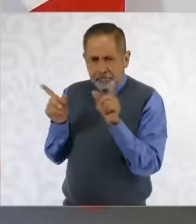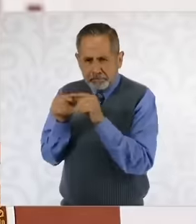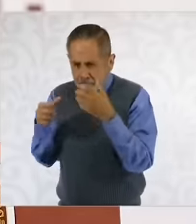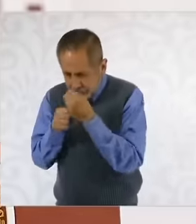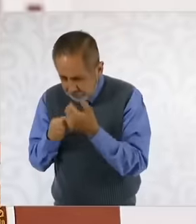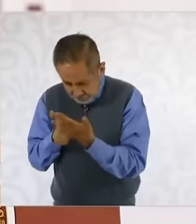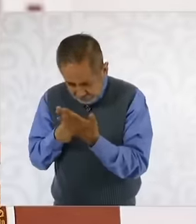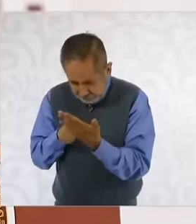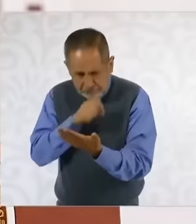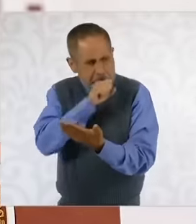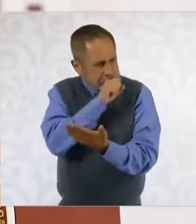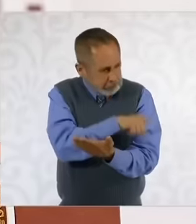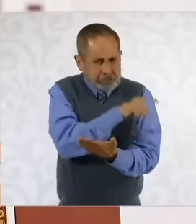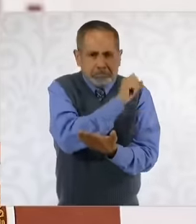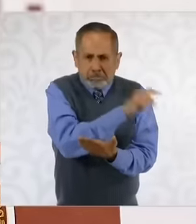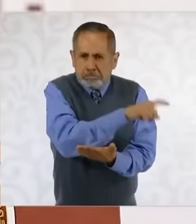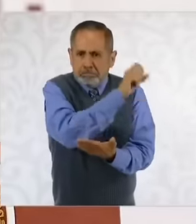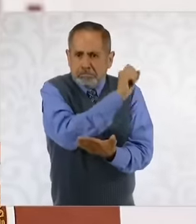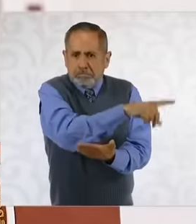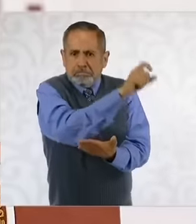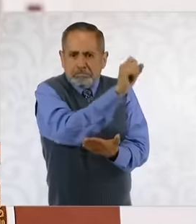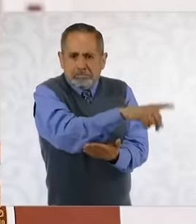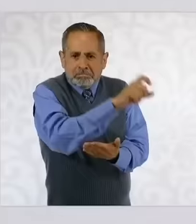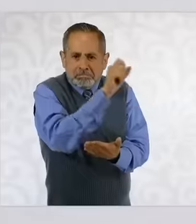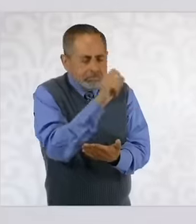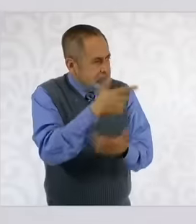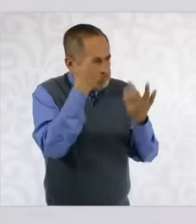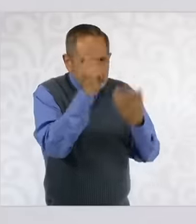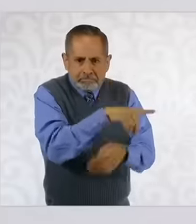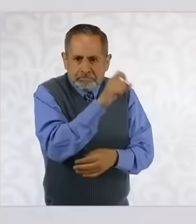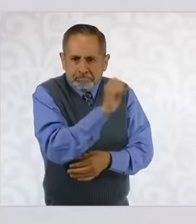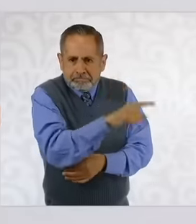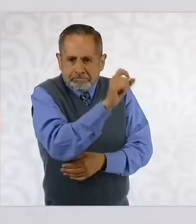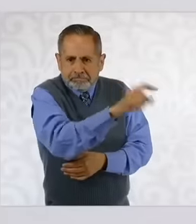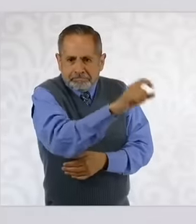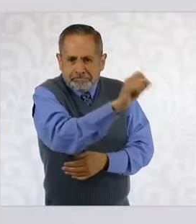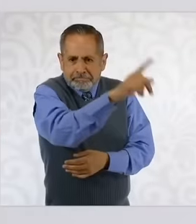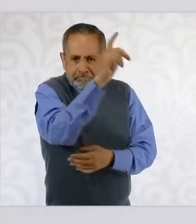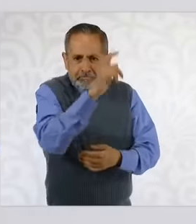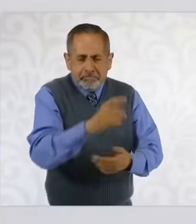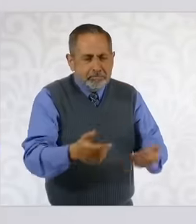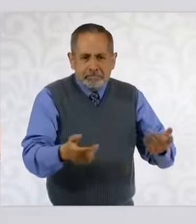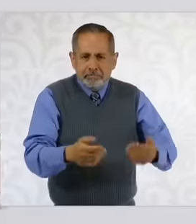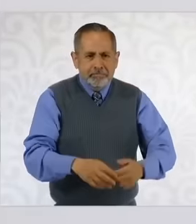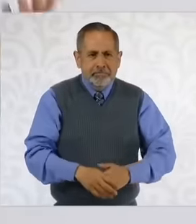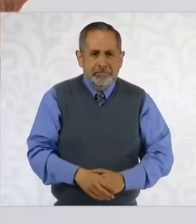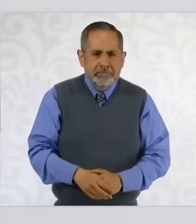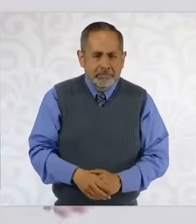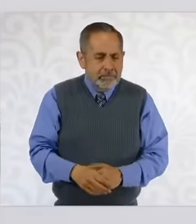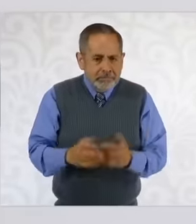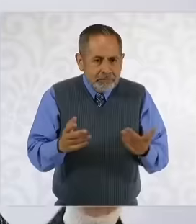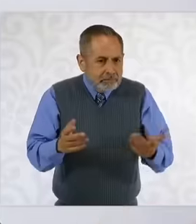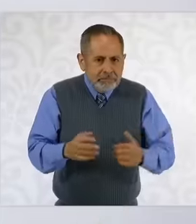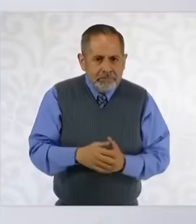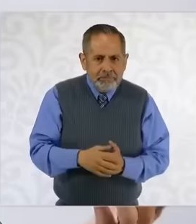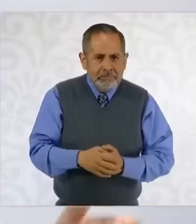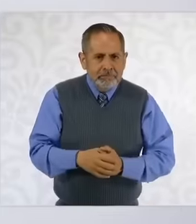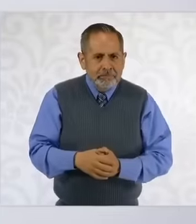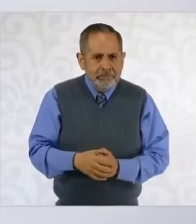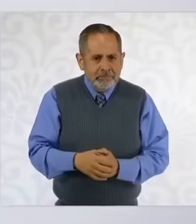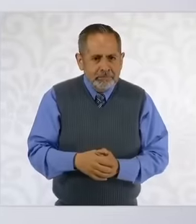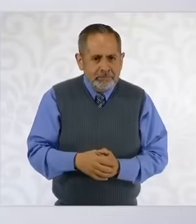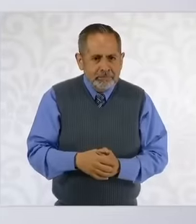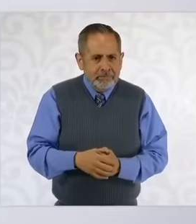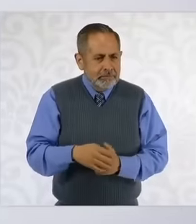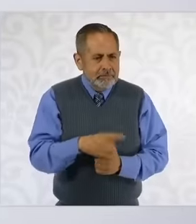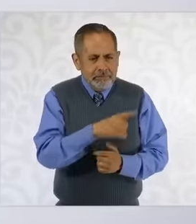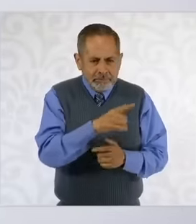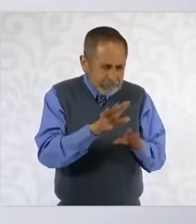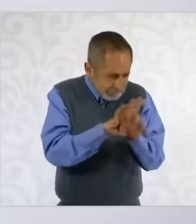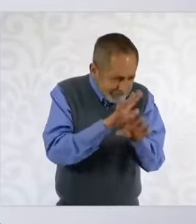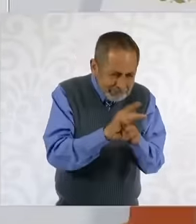's the same the same the same the same the same the same the same let them balance a little